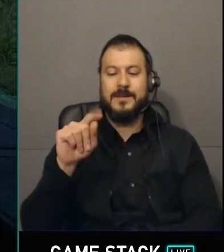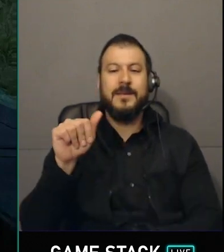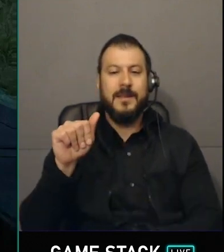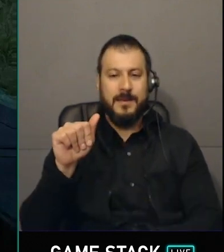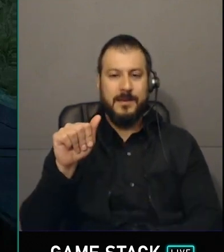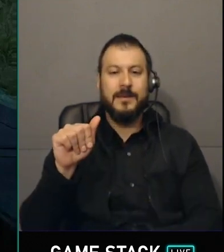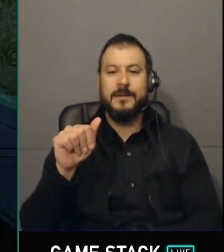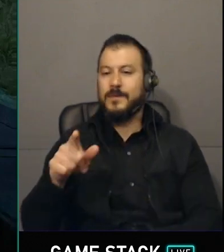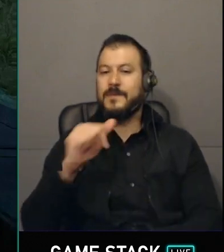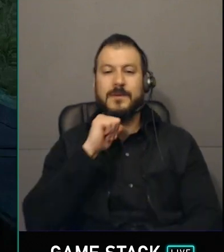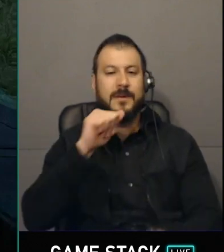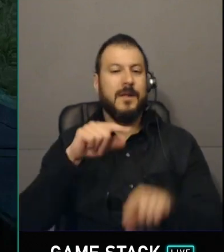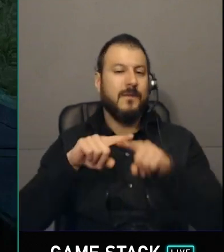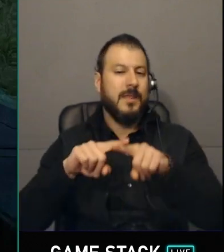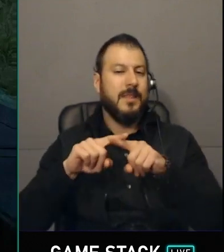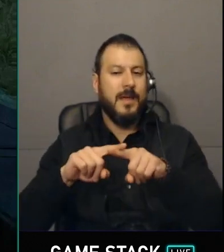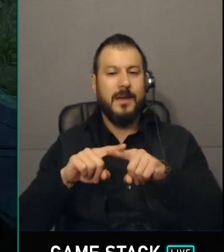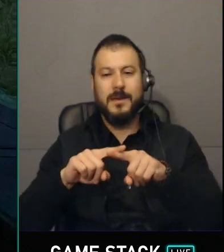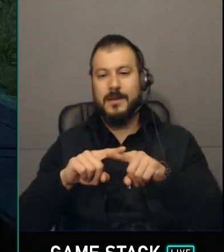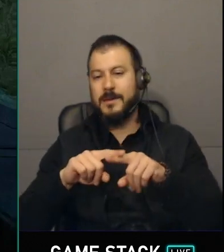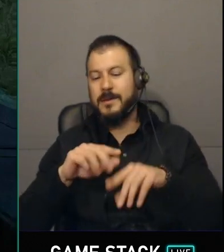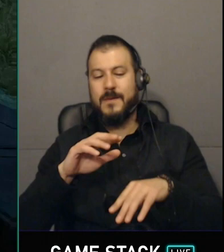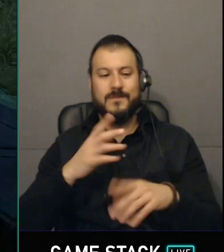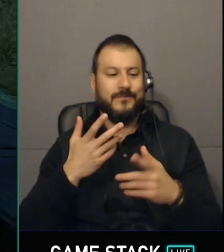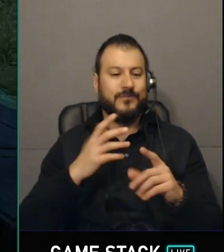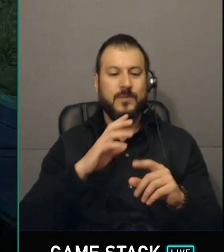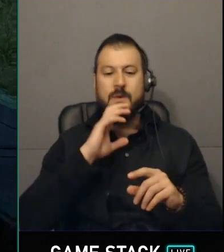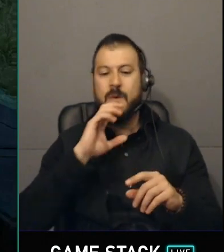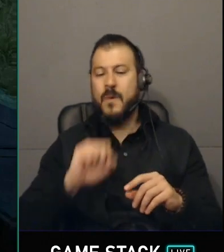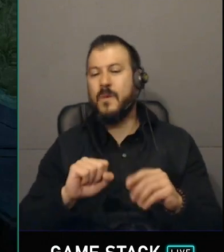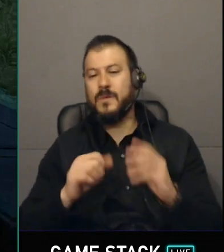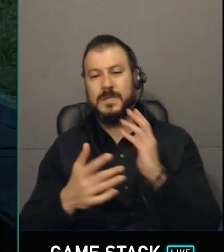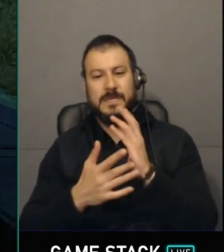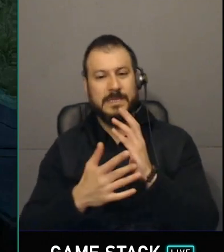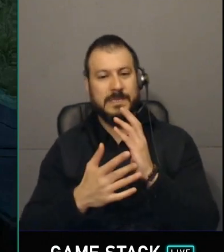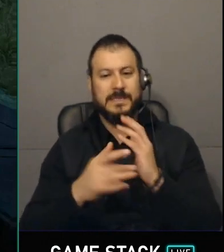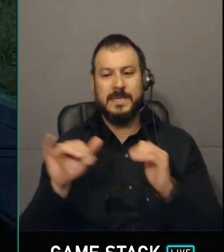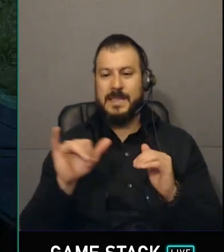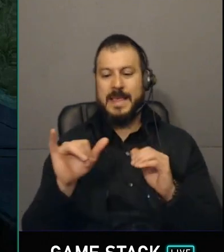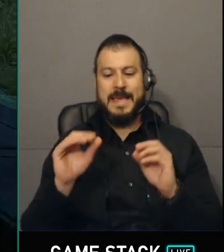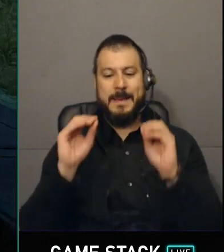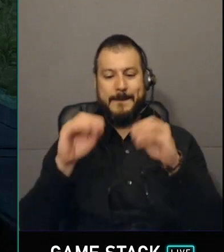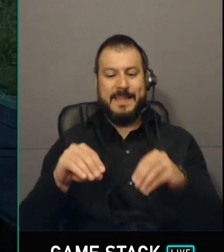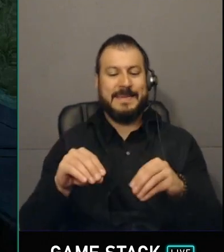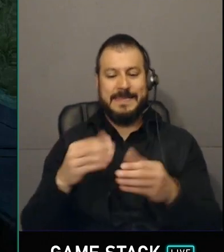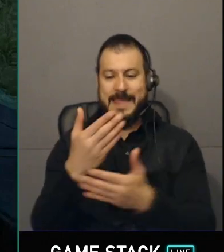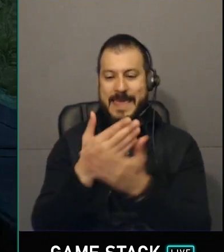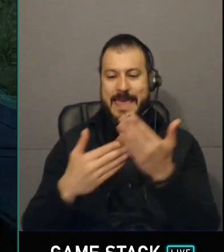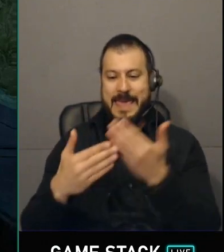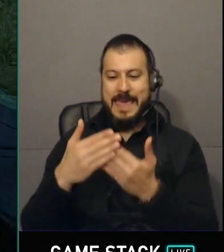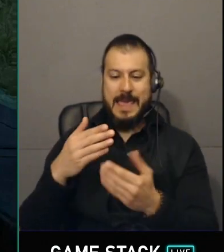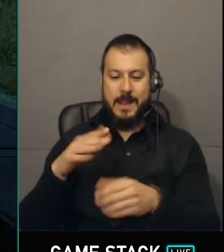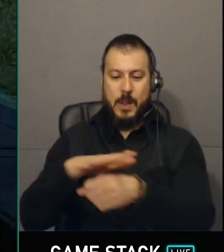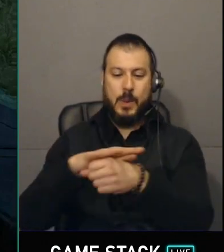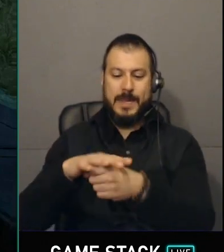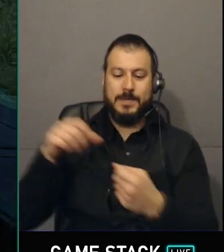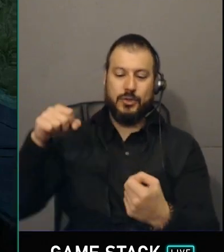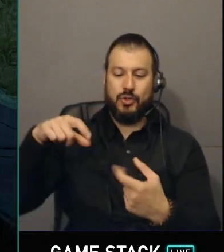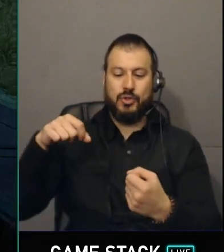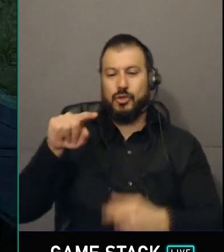No longer are you relying on old techniques, like placing hand located trigger zones to change your reverb,